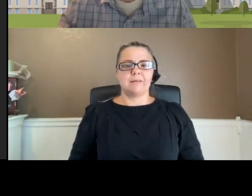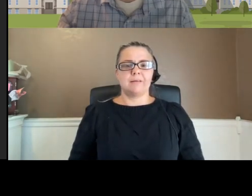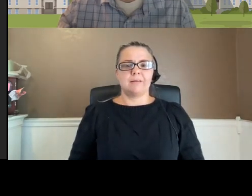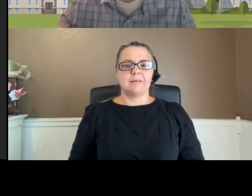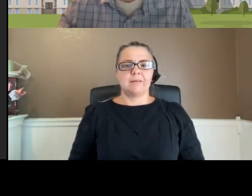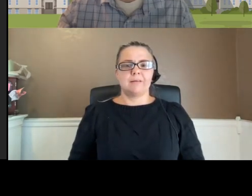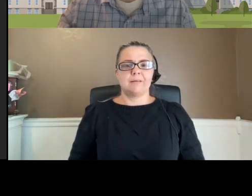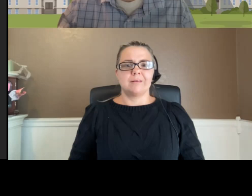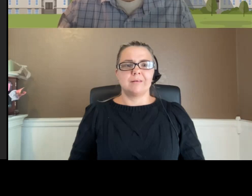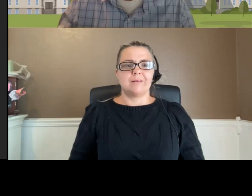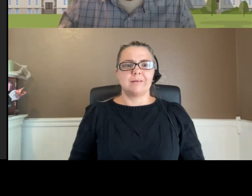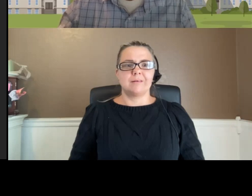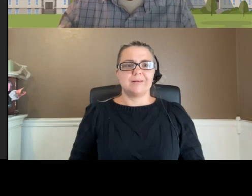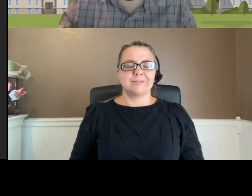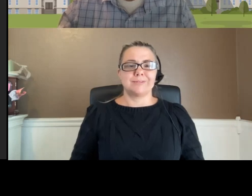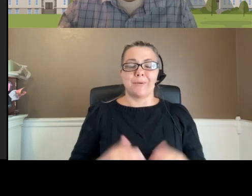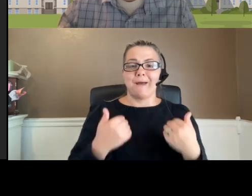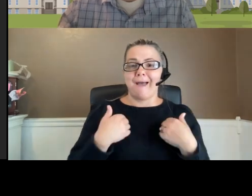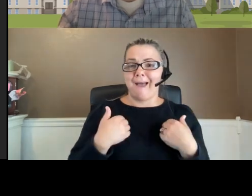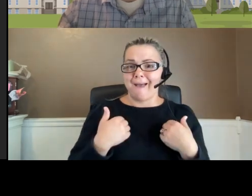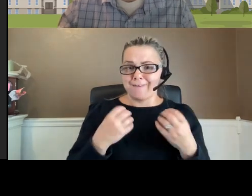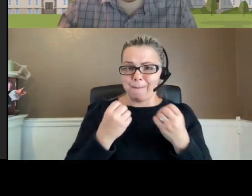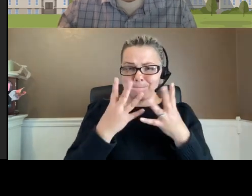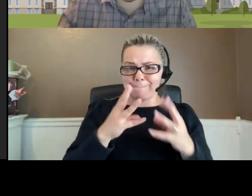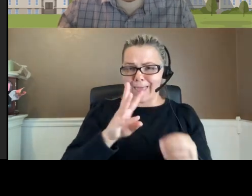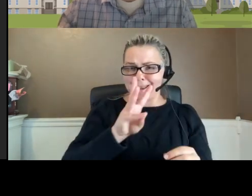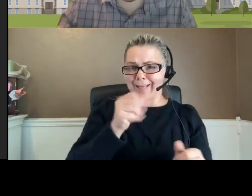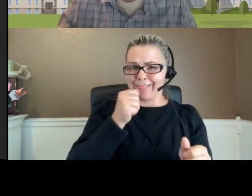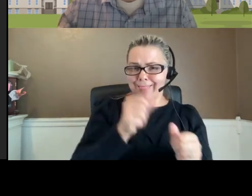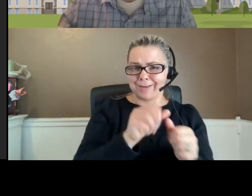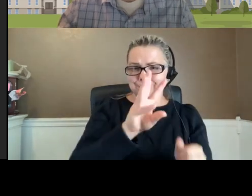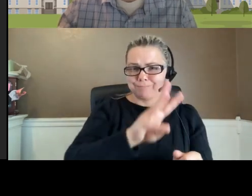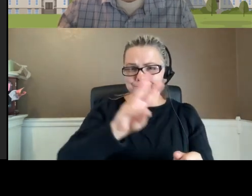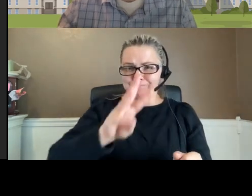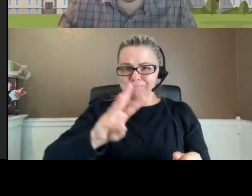of journalism or of investigation, who and and you know, this is really also the case